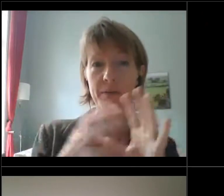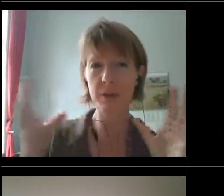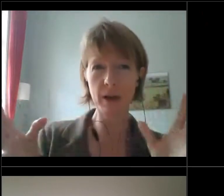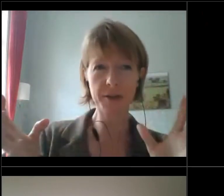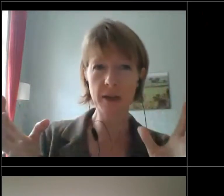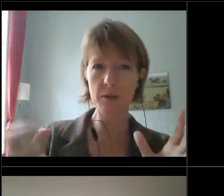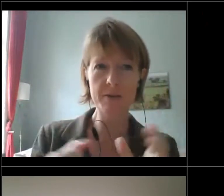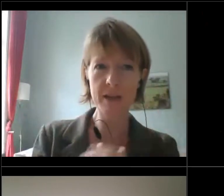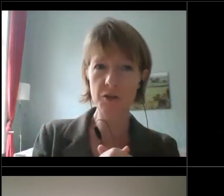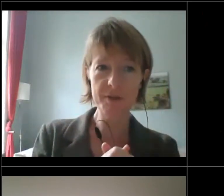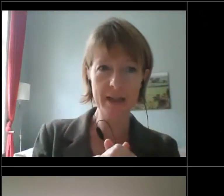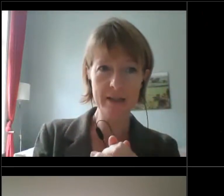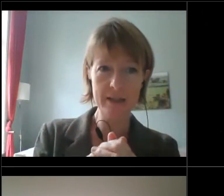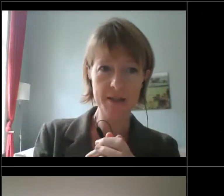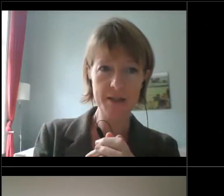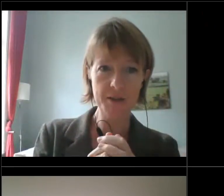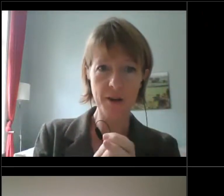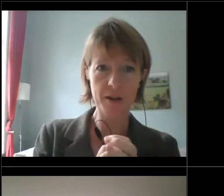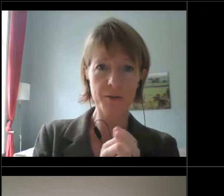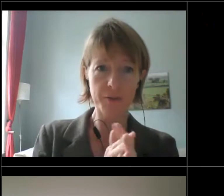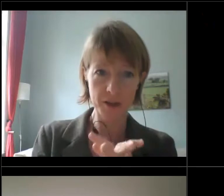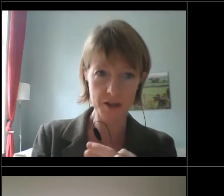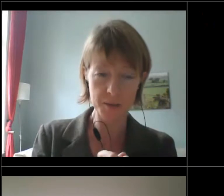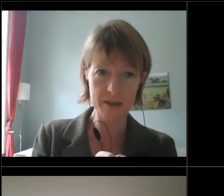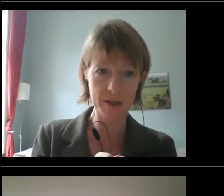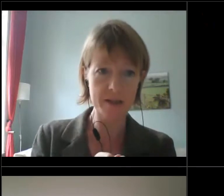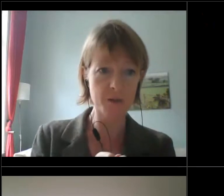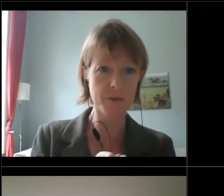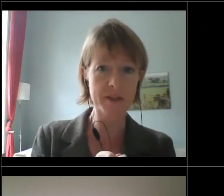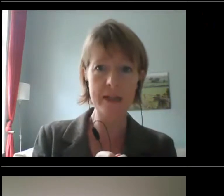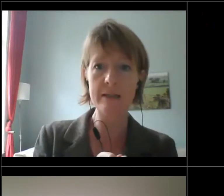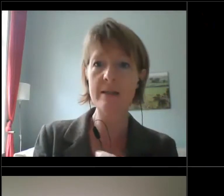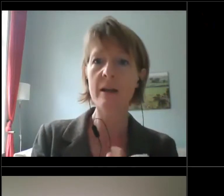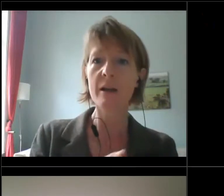you said you sent 65 volunteers with disabilities overseas.